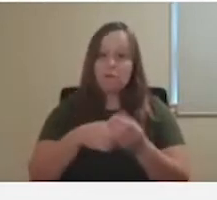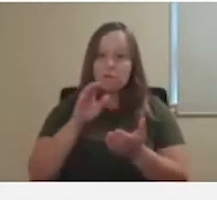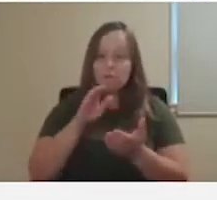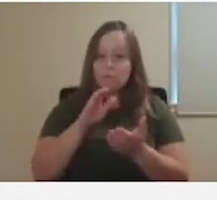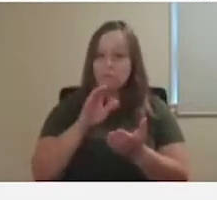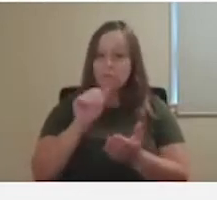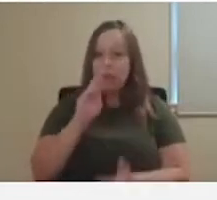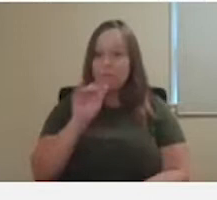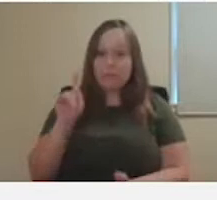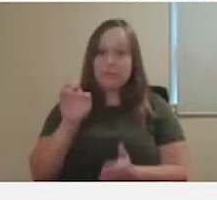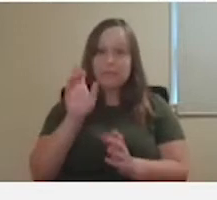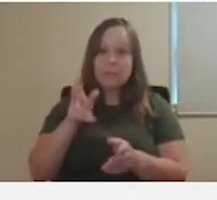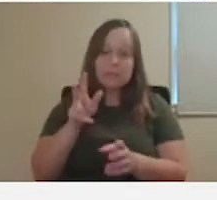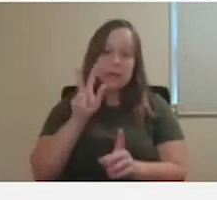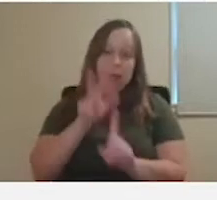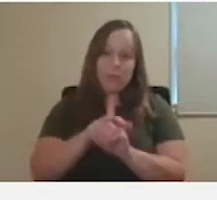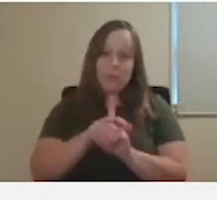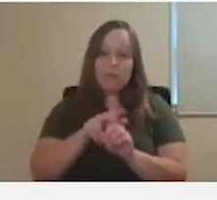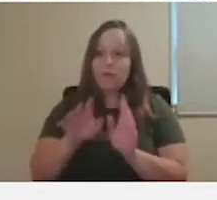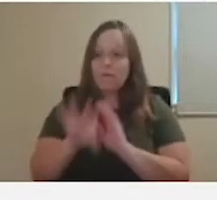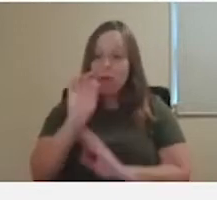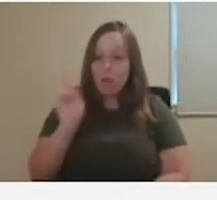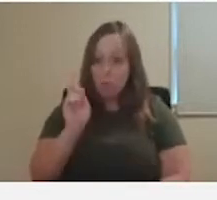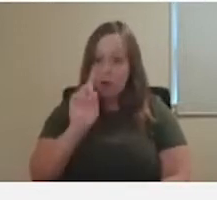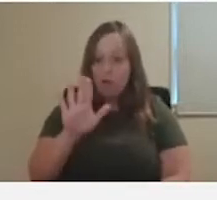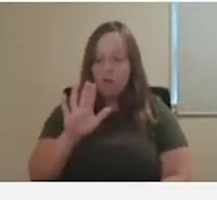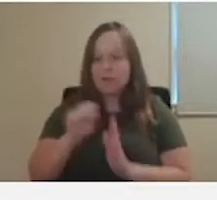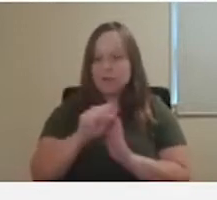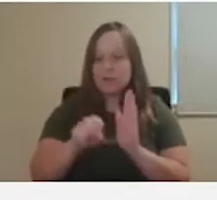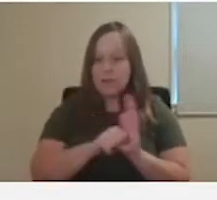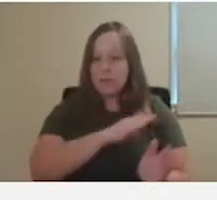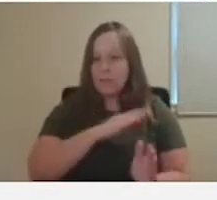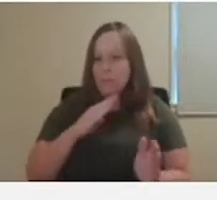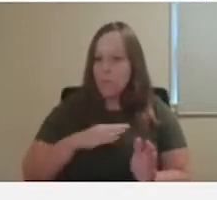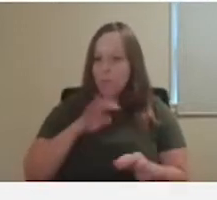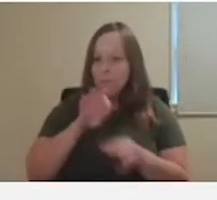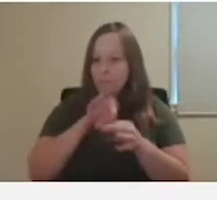application, which can be found on the State Board of Elections website.